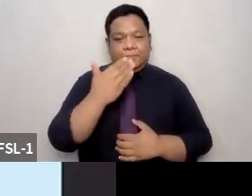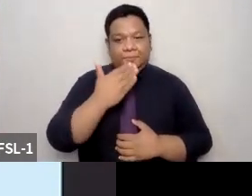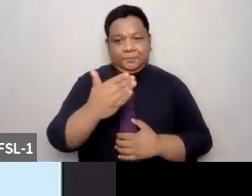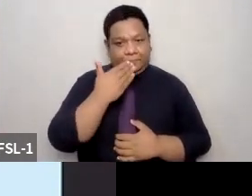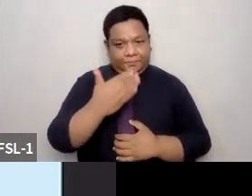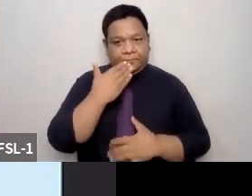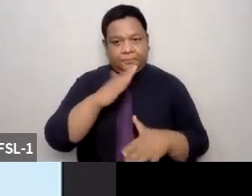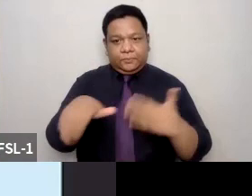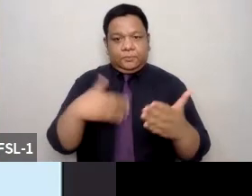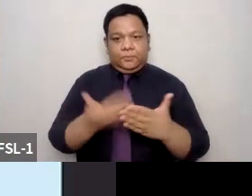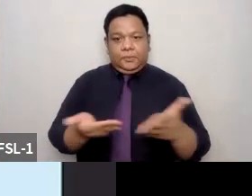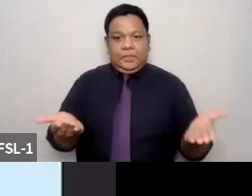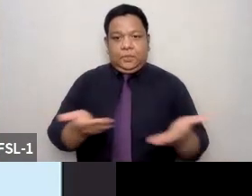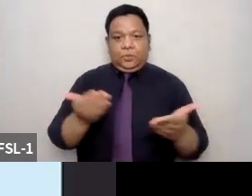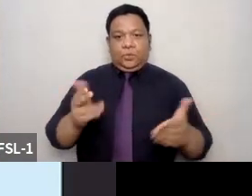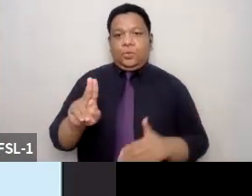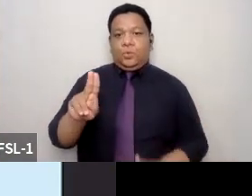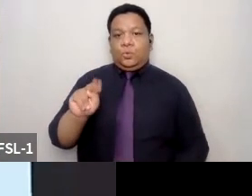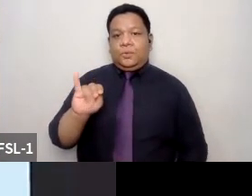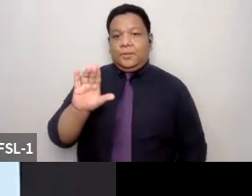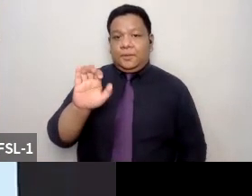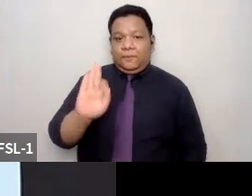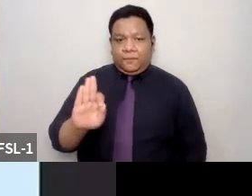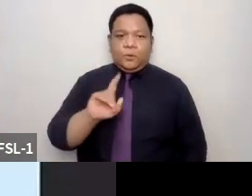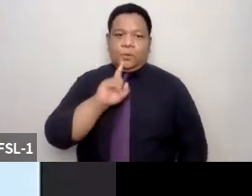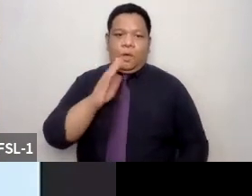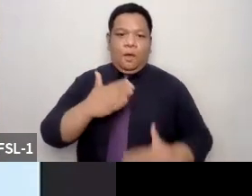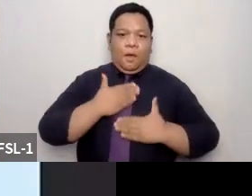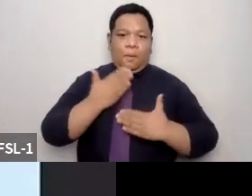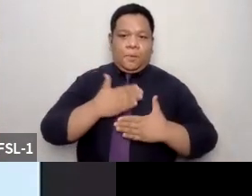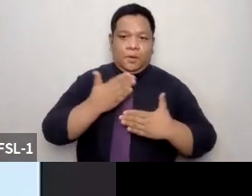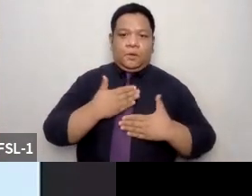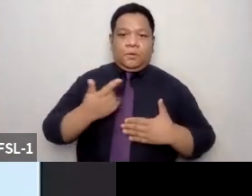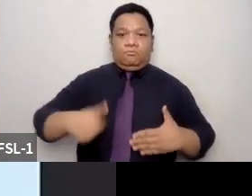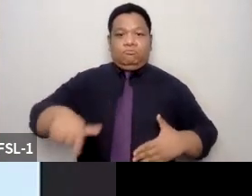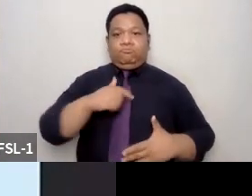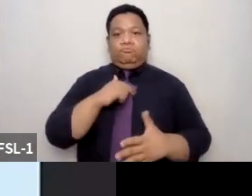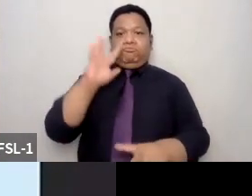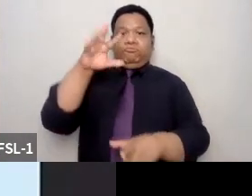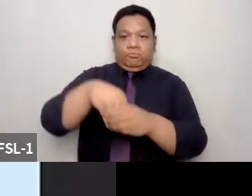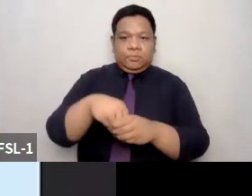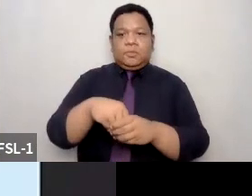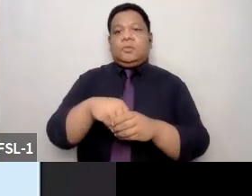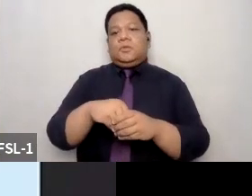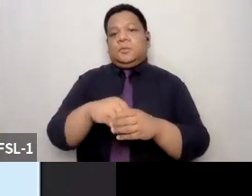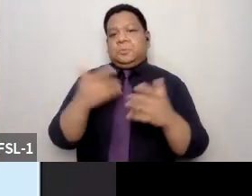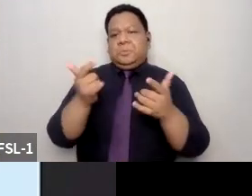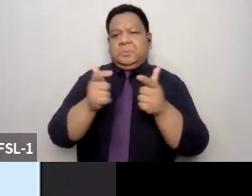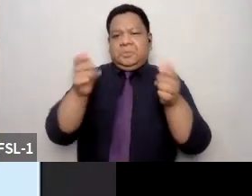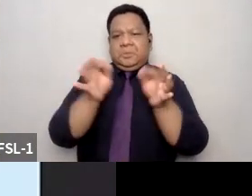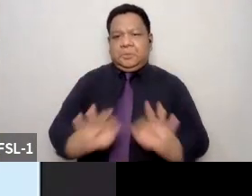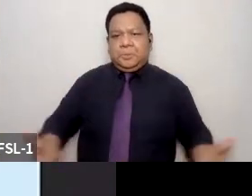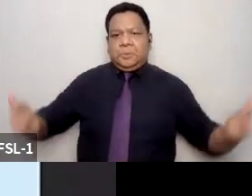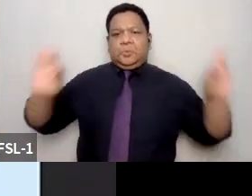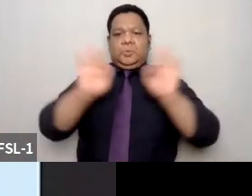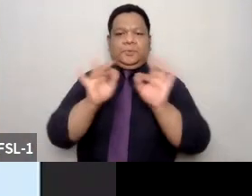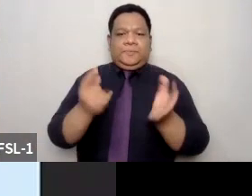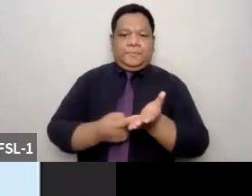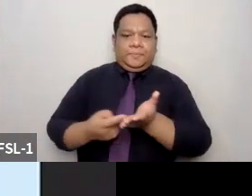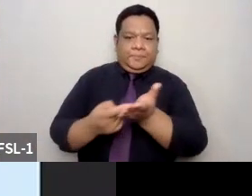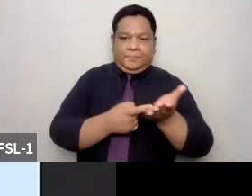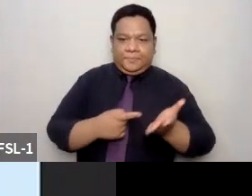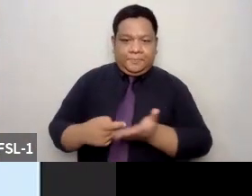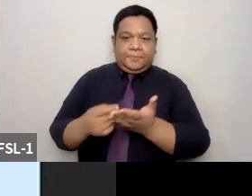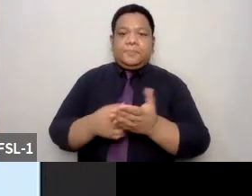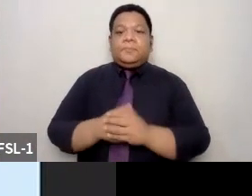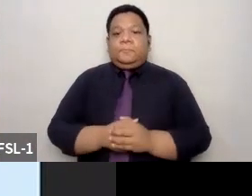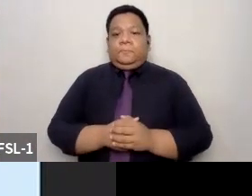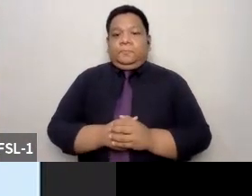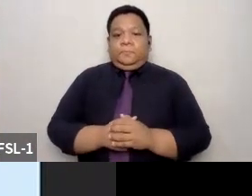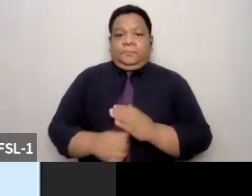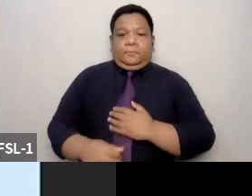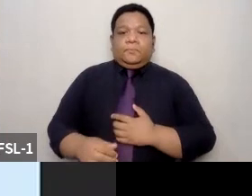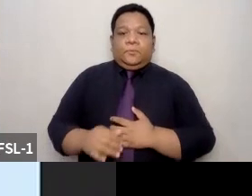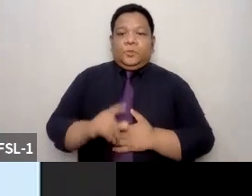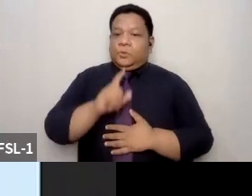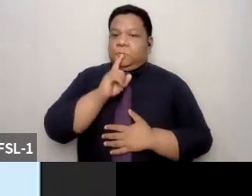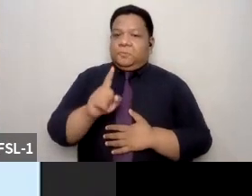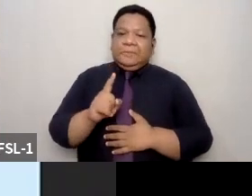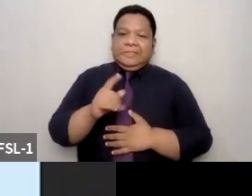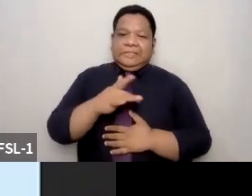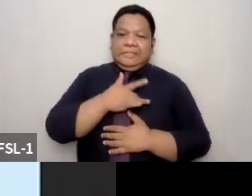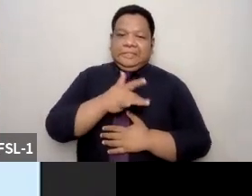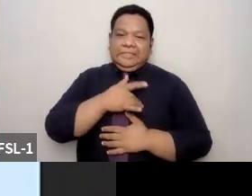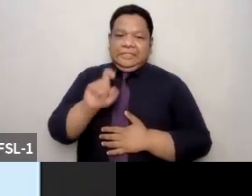All of us in UNICEF are happy to be part of this very important roundtable discussion and noted that we need more.